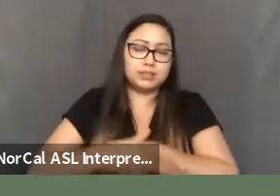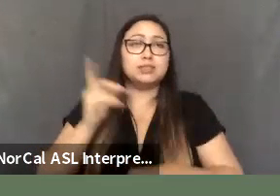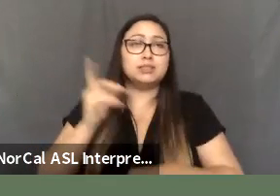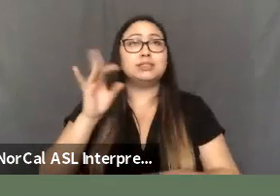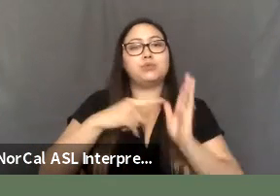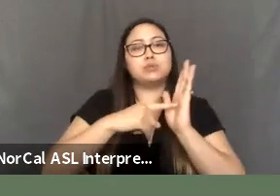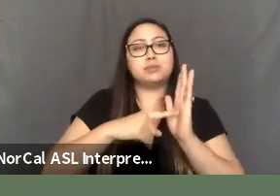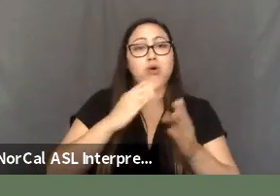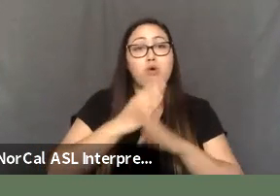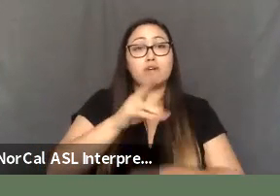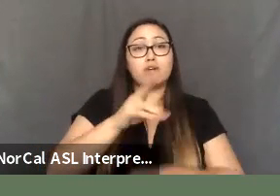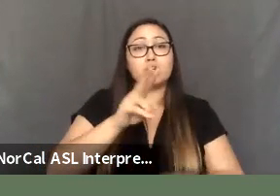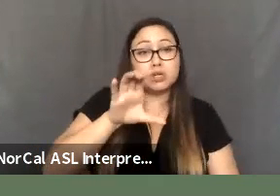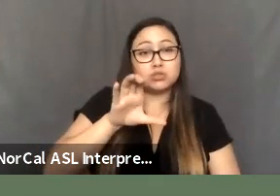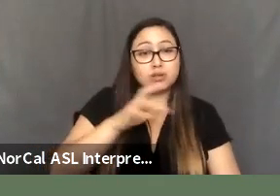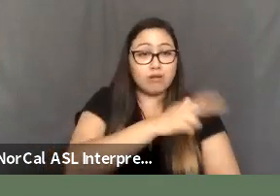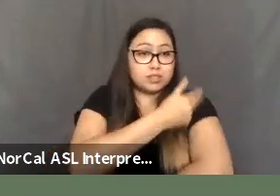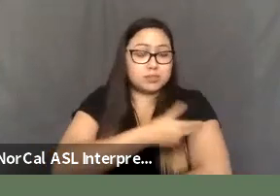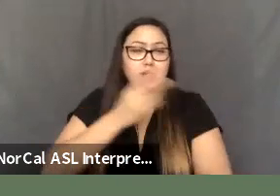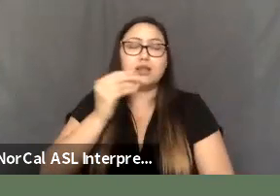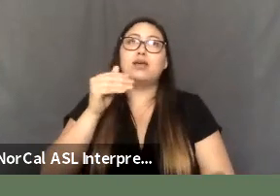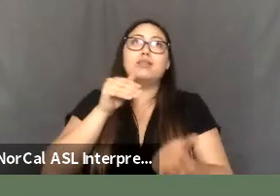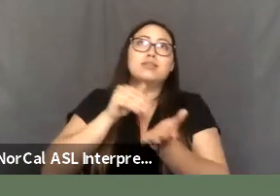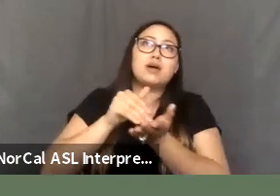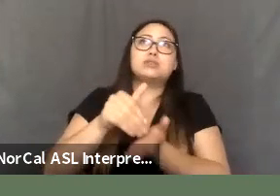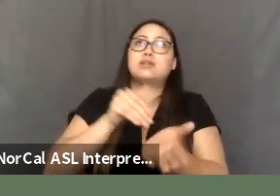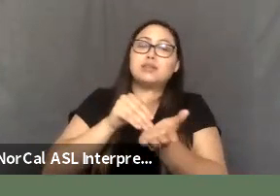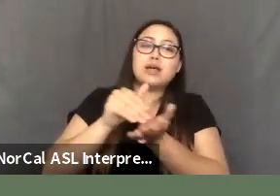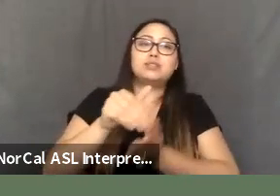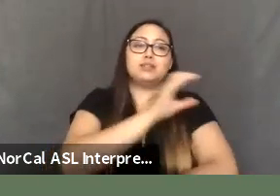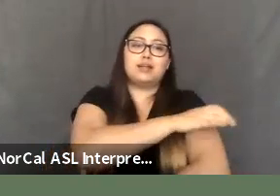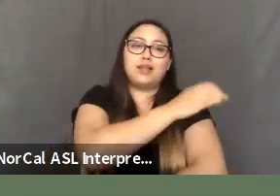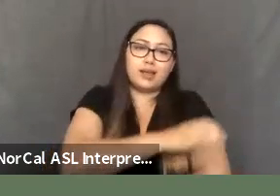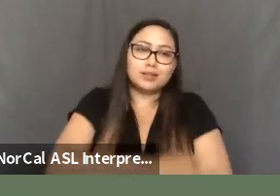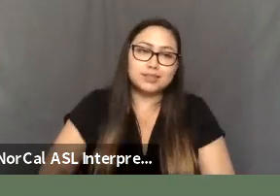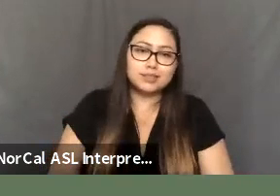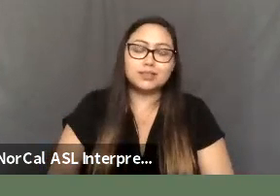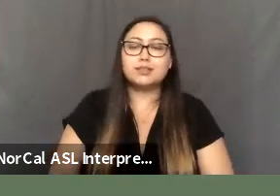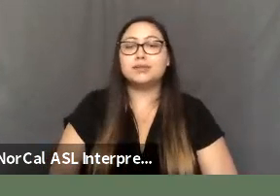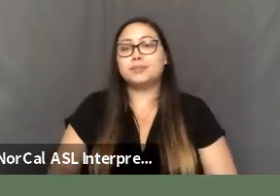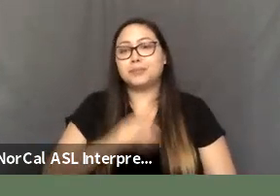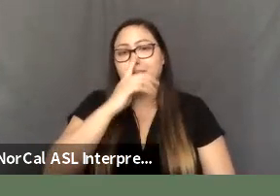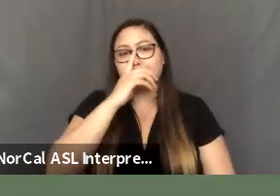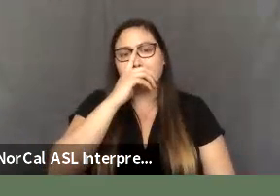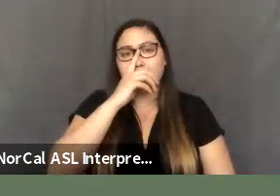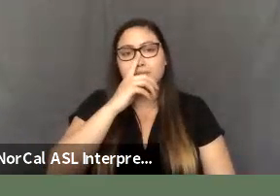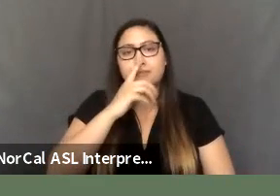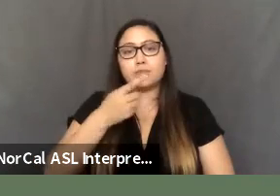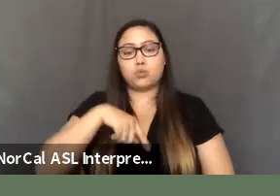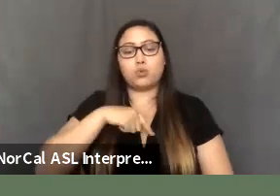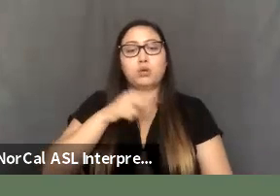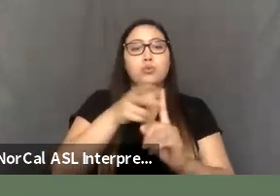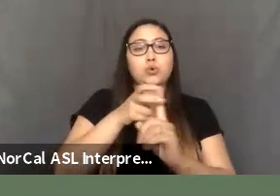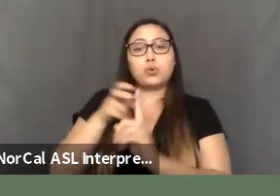and thousands and thousands of clinics, and we recruited these individuals based off of where we